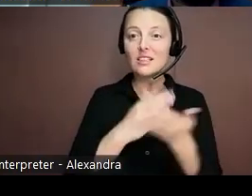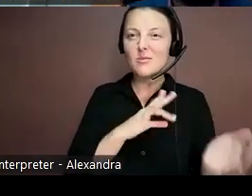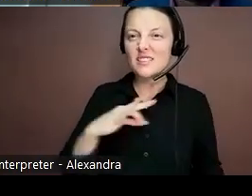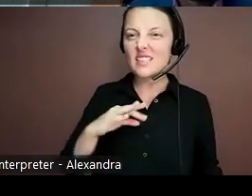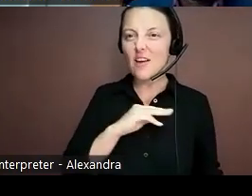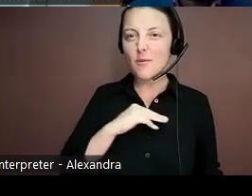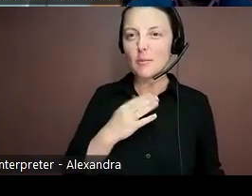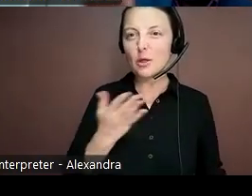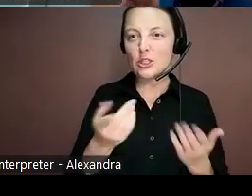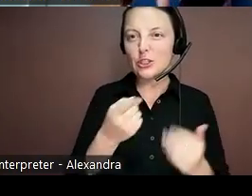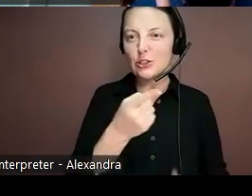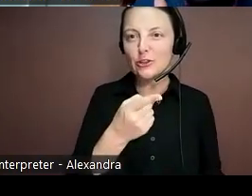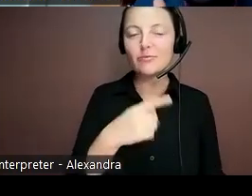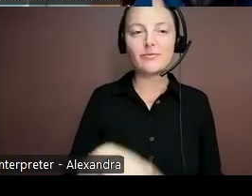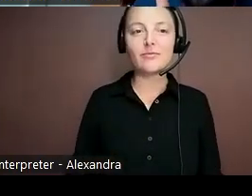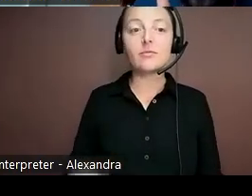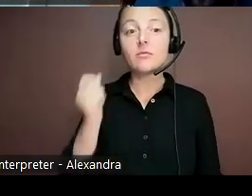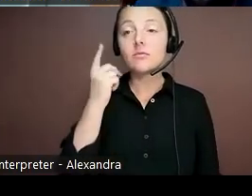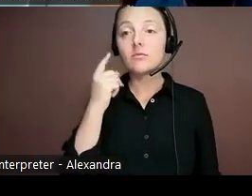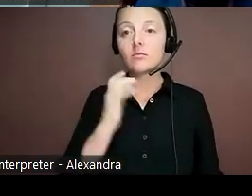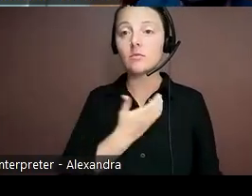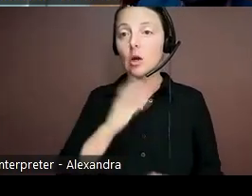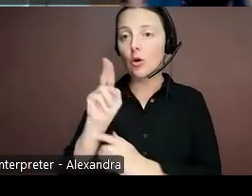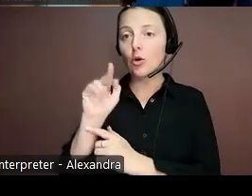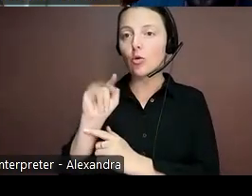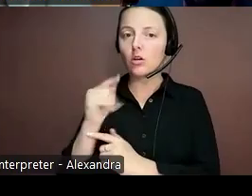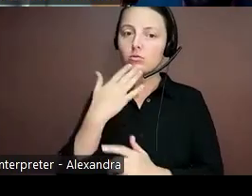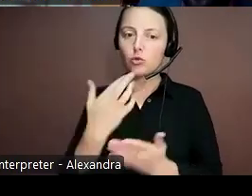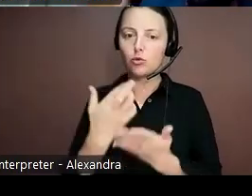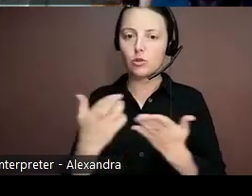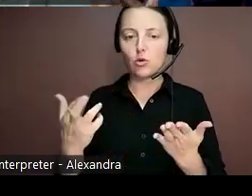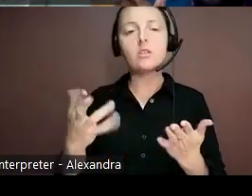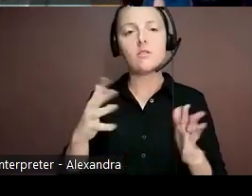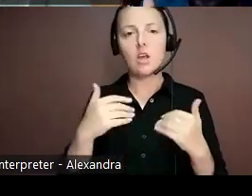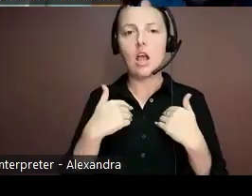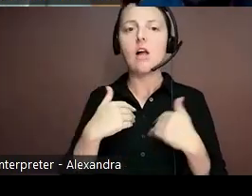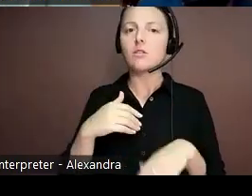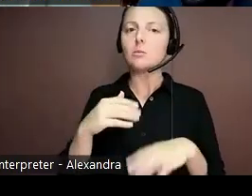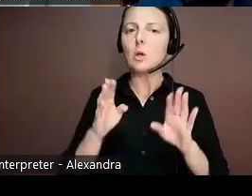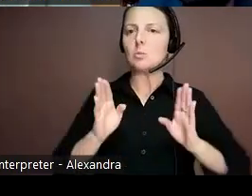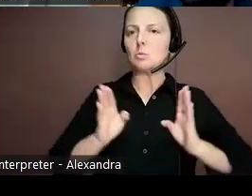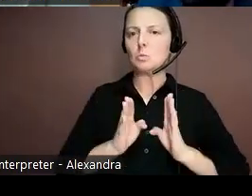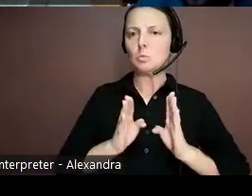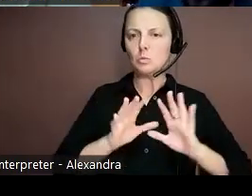have under acute uh section of the unit. It's 17 beds but we have five beds that are dedicated to